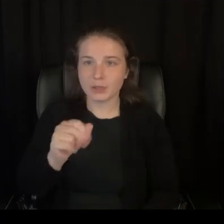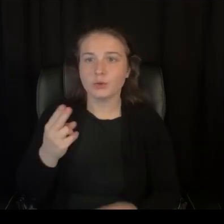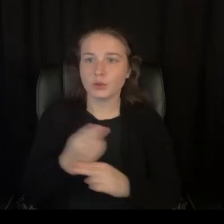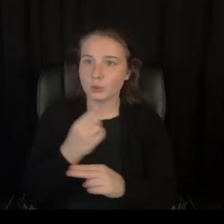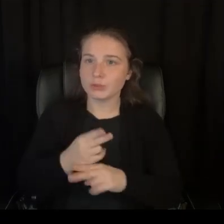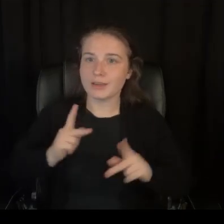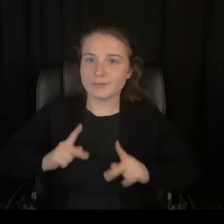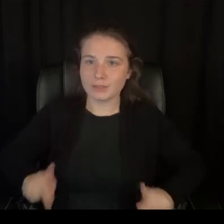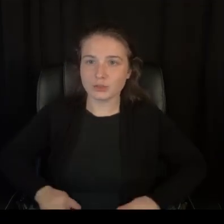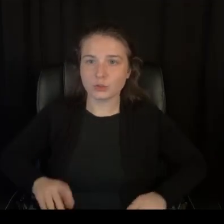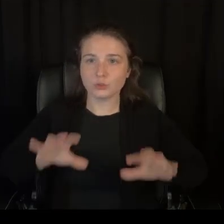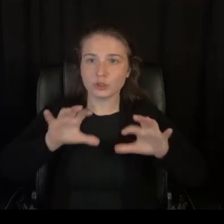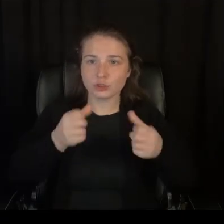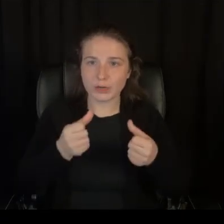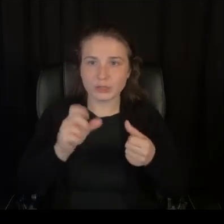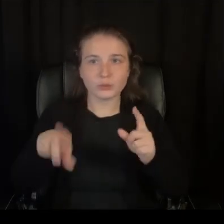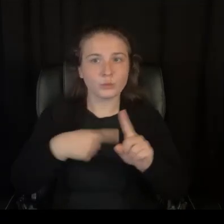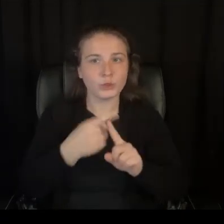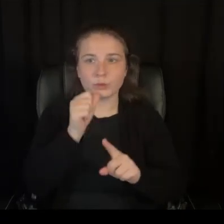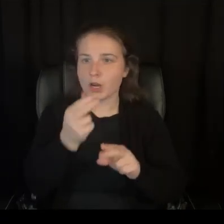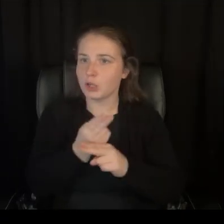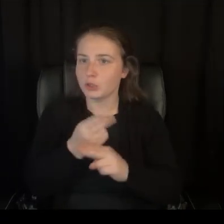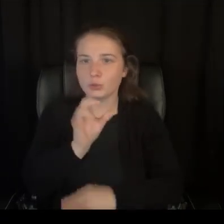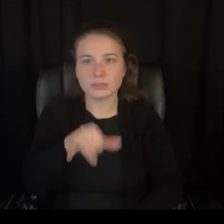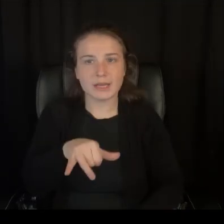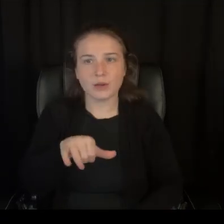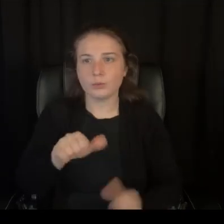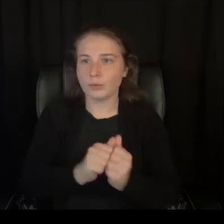situations where you wouldn't restrain non disabled students.